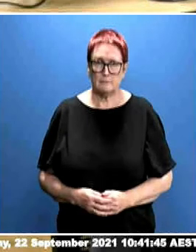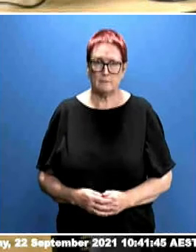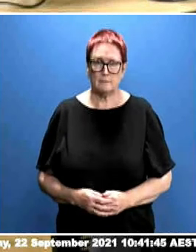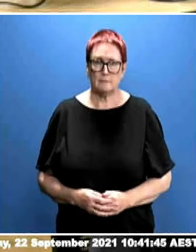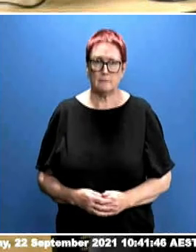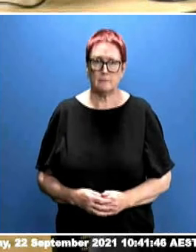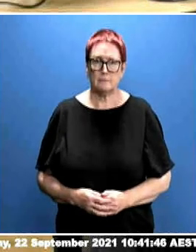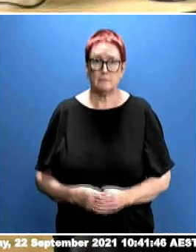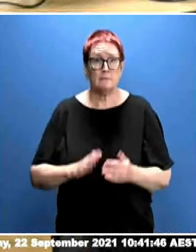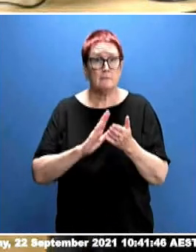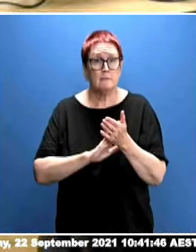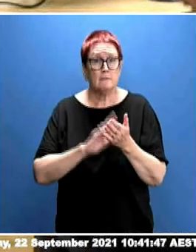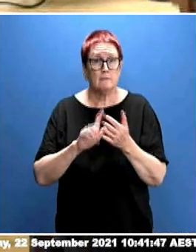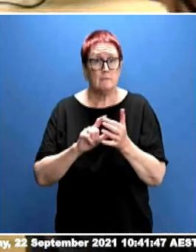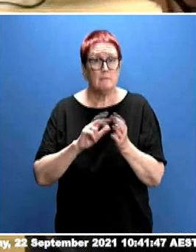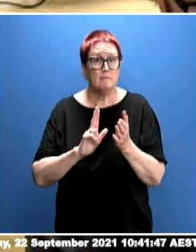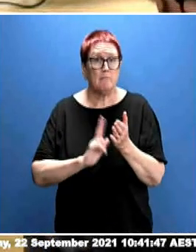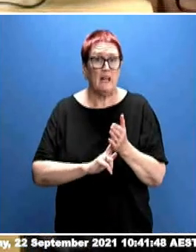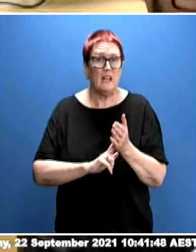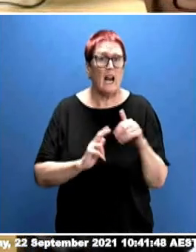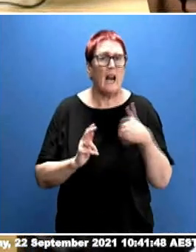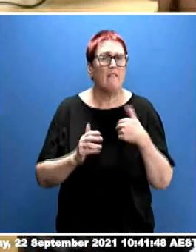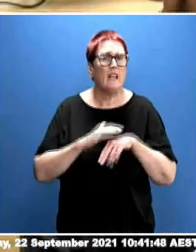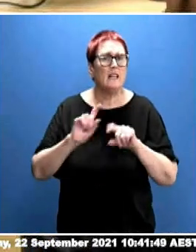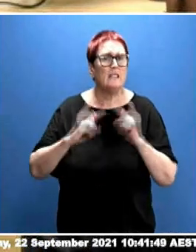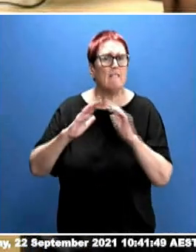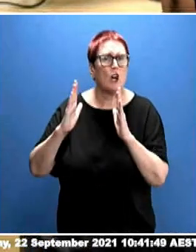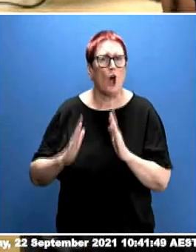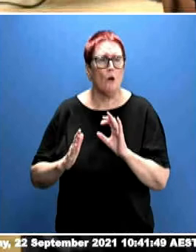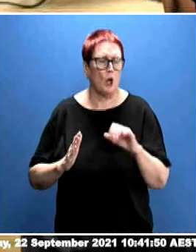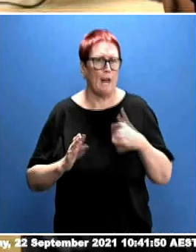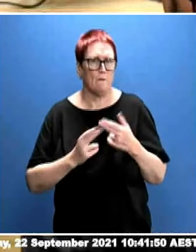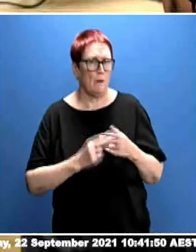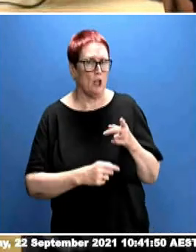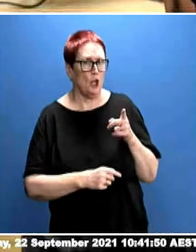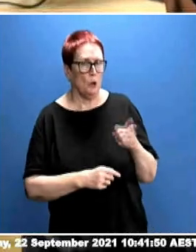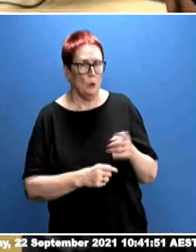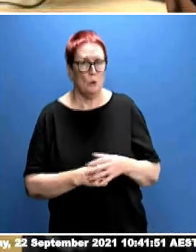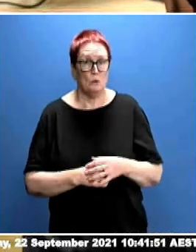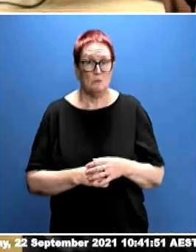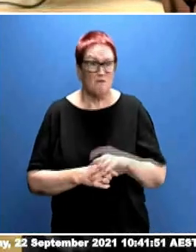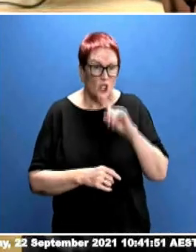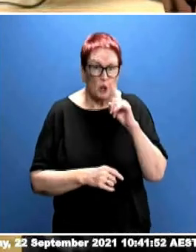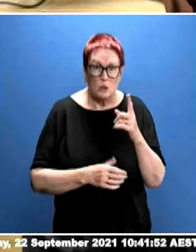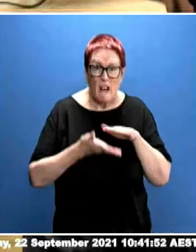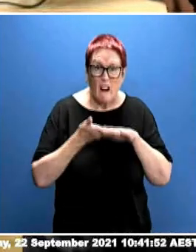Now that Megan has been in out-of-home care, you've not been able to participate in her NDIS package?